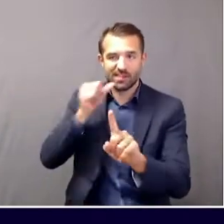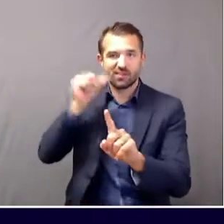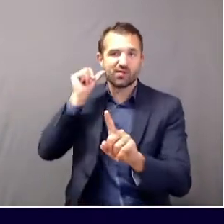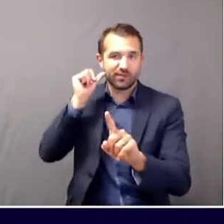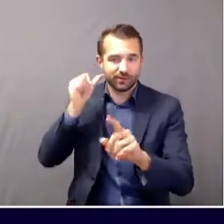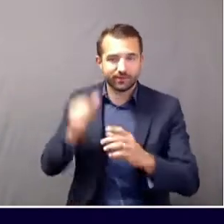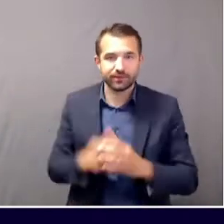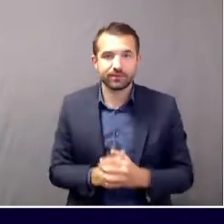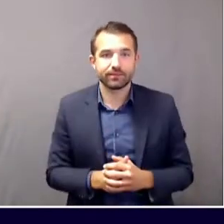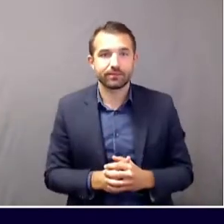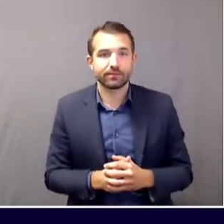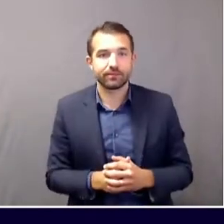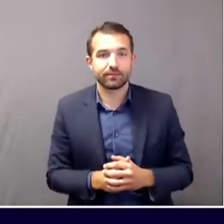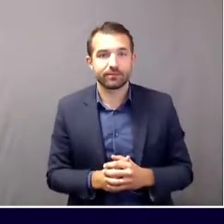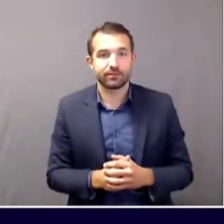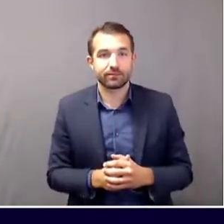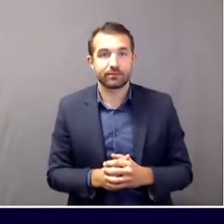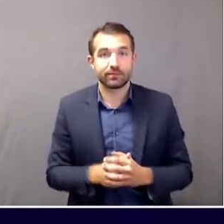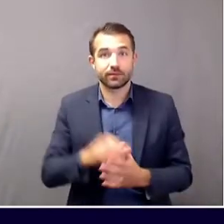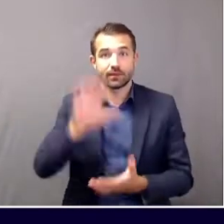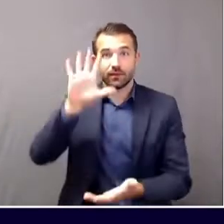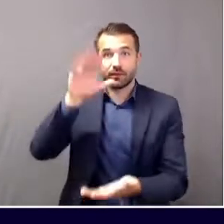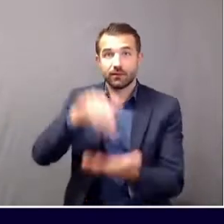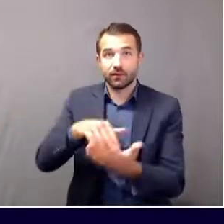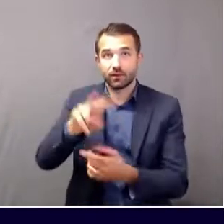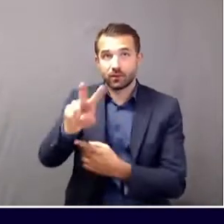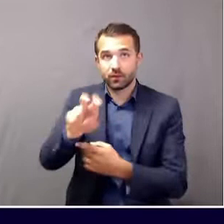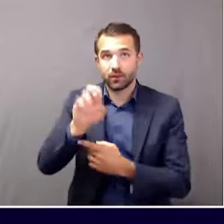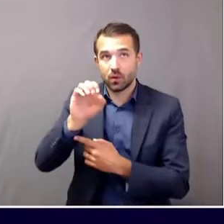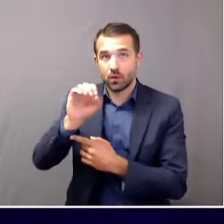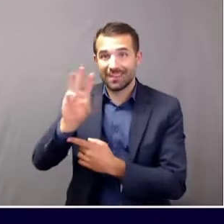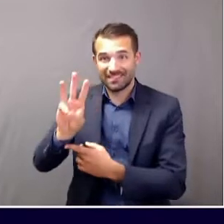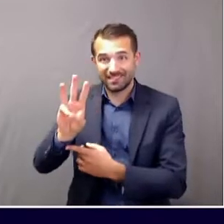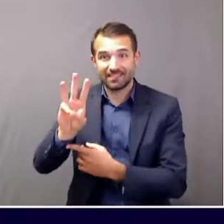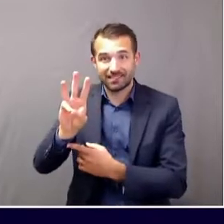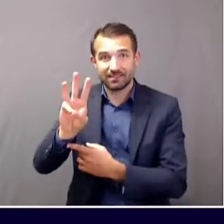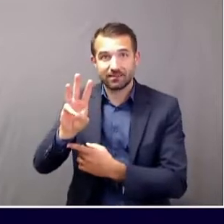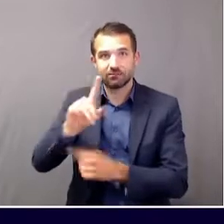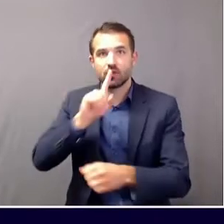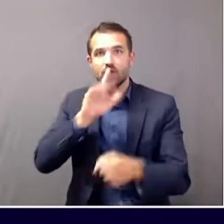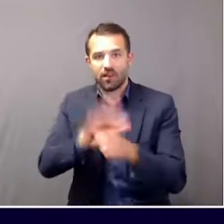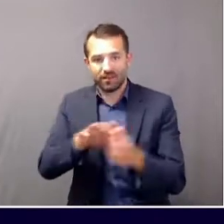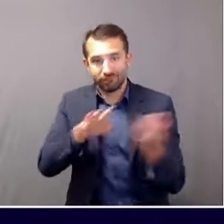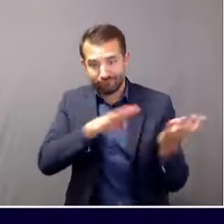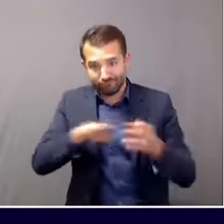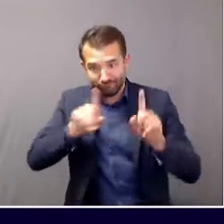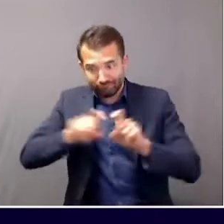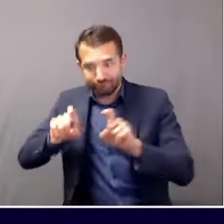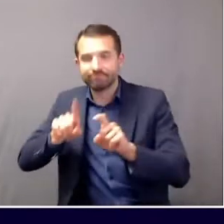of those five thousand two